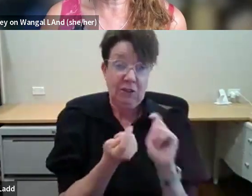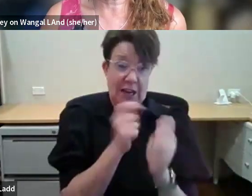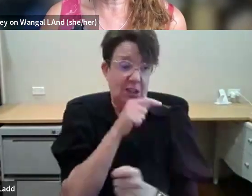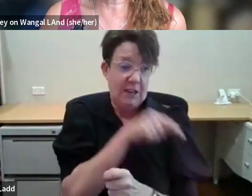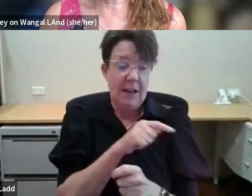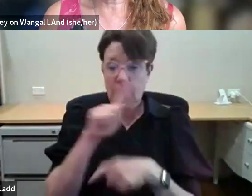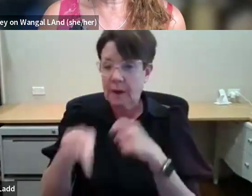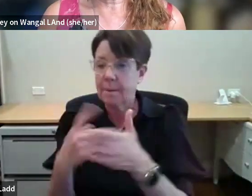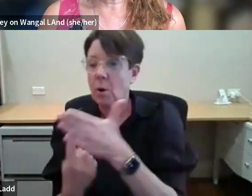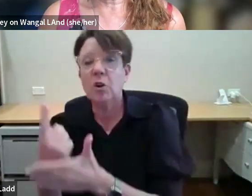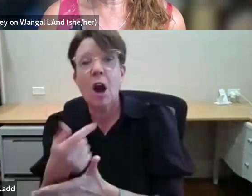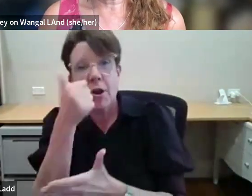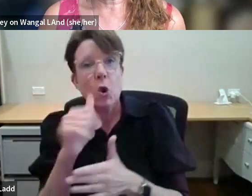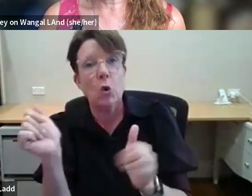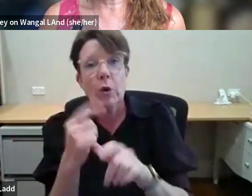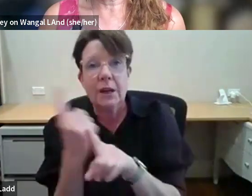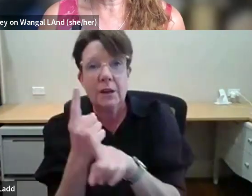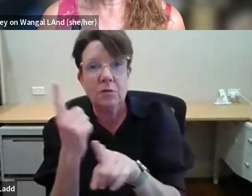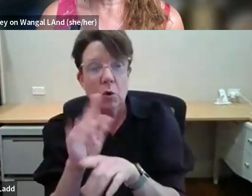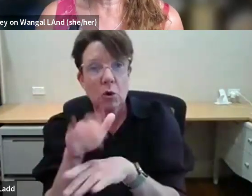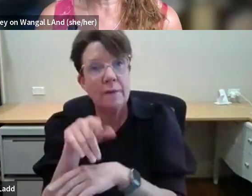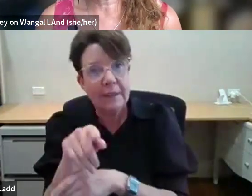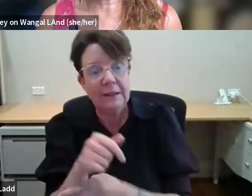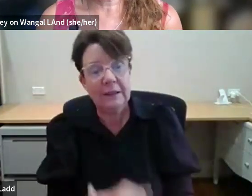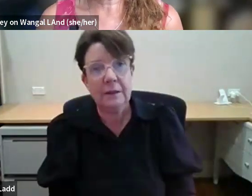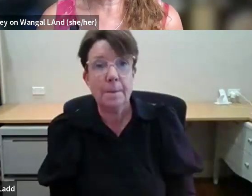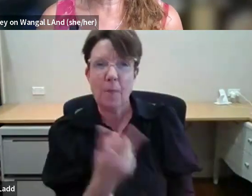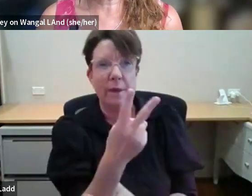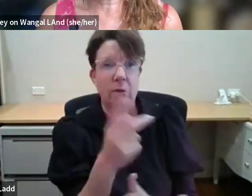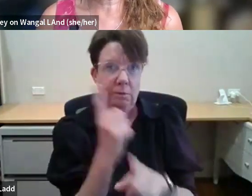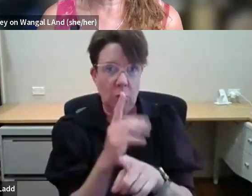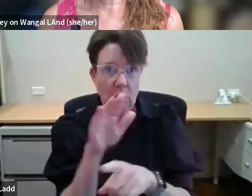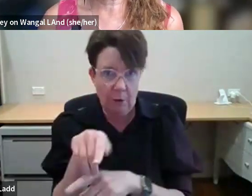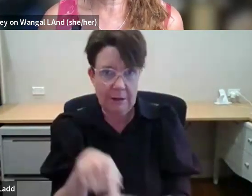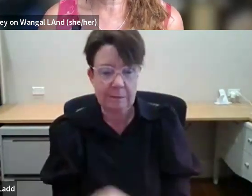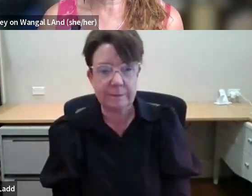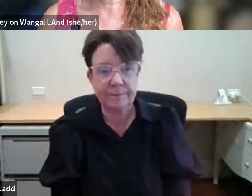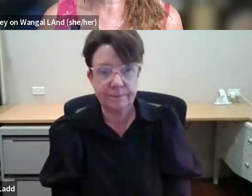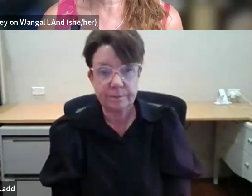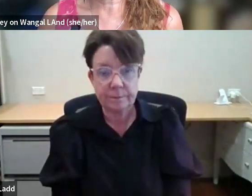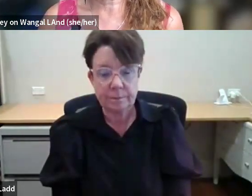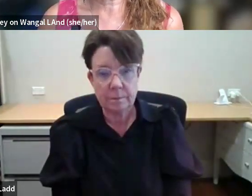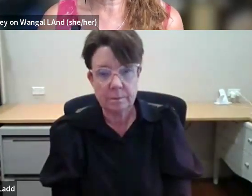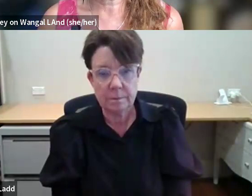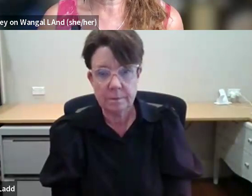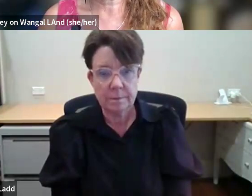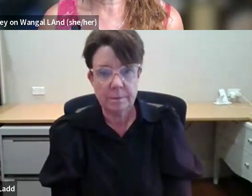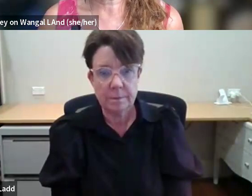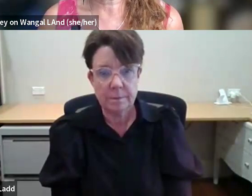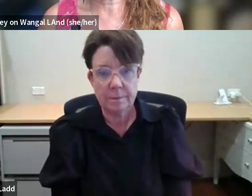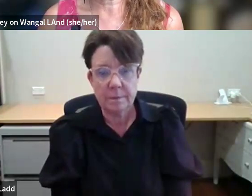, as Pippa mentioned, sometimes in the creative sector, we are not doing this as